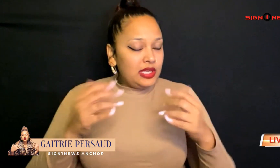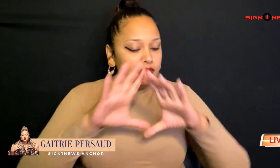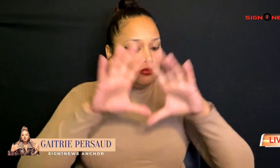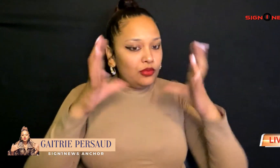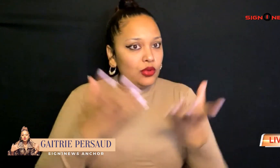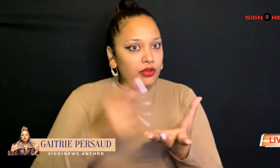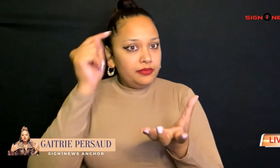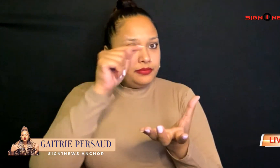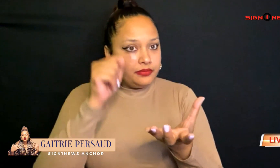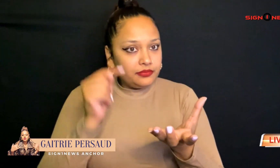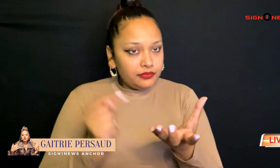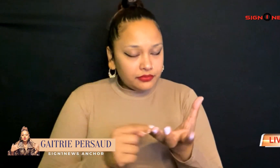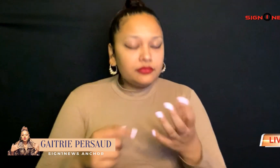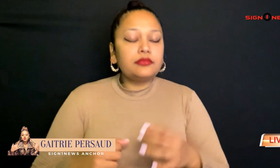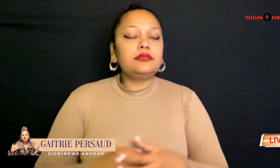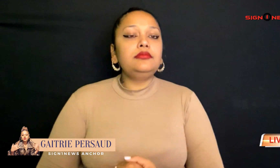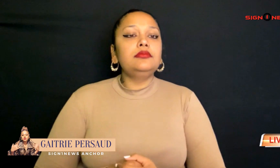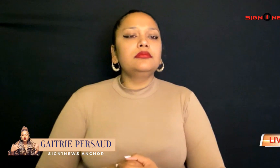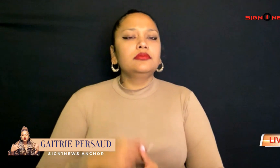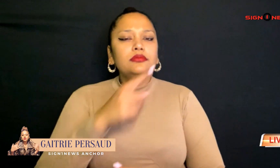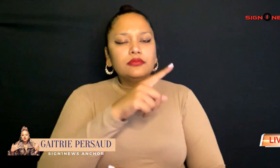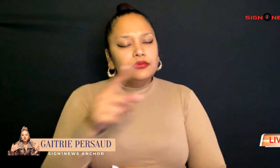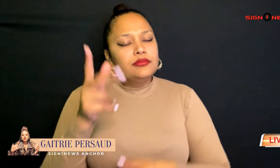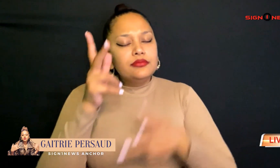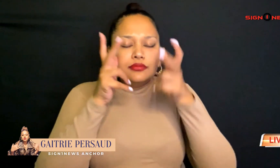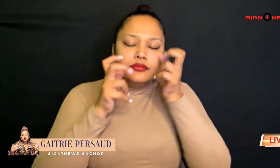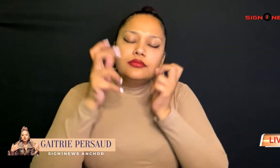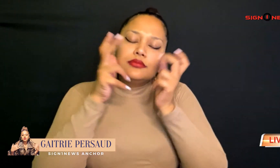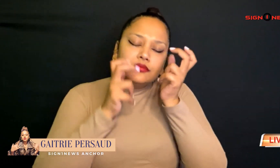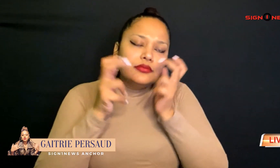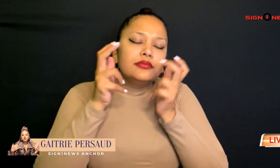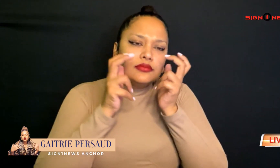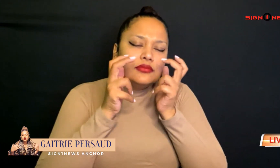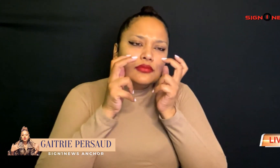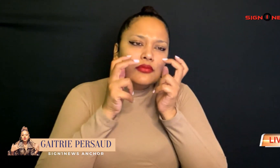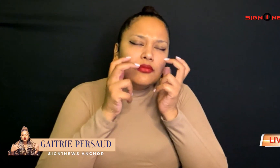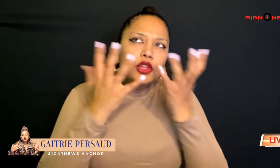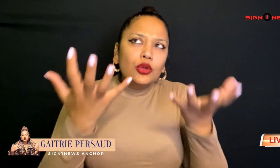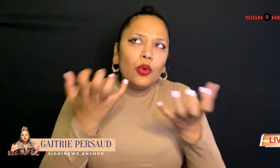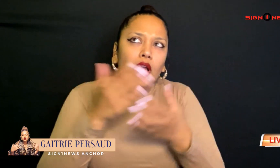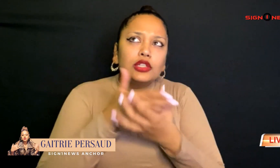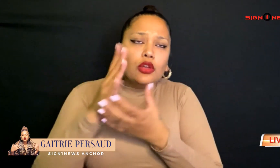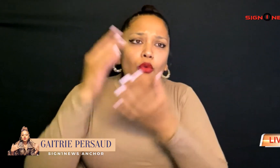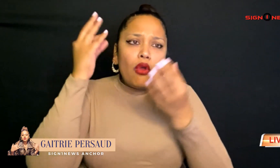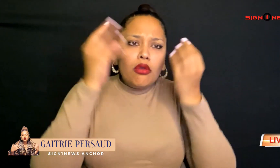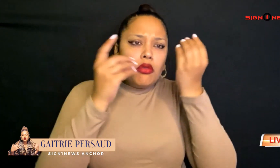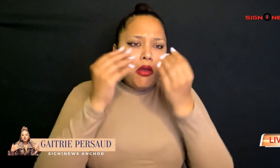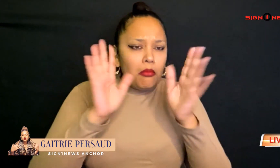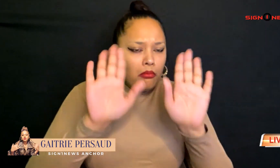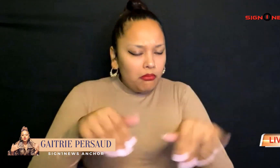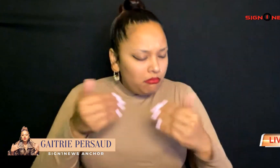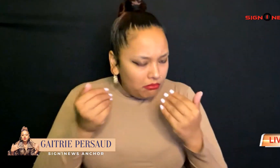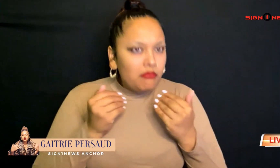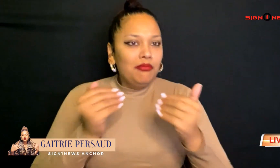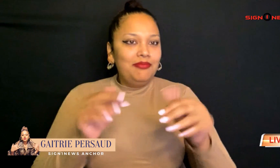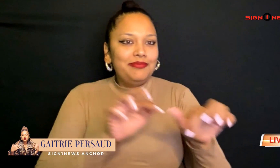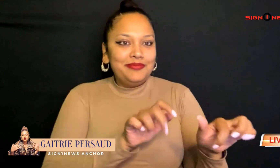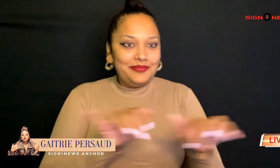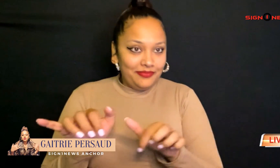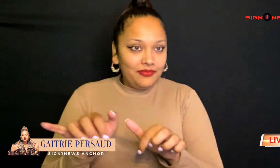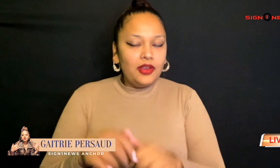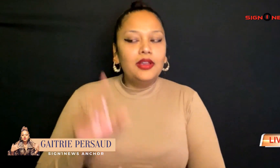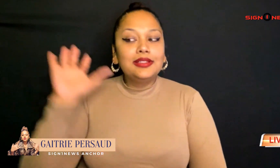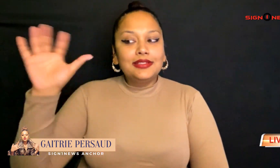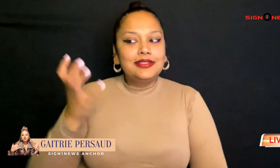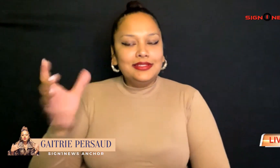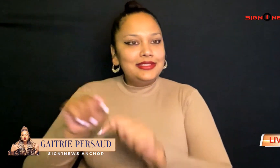stories making headlines today if you post an interesting comment during this update